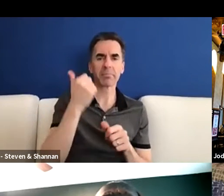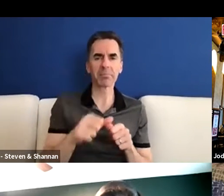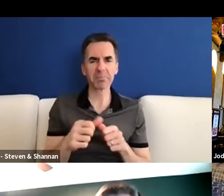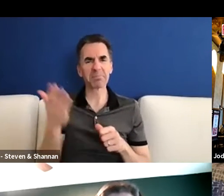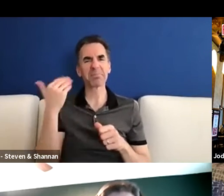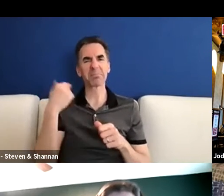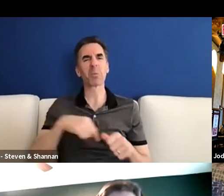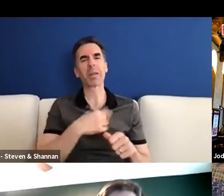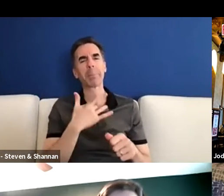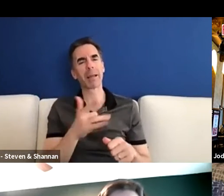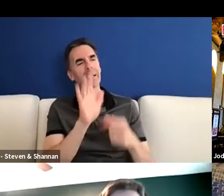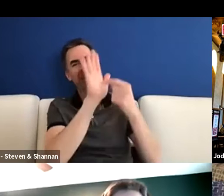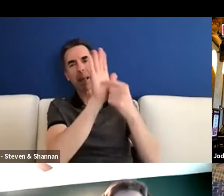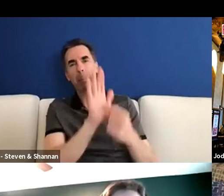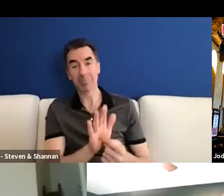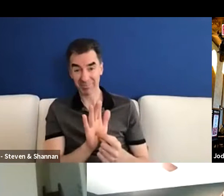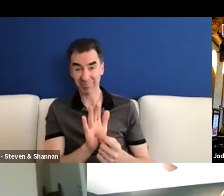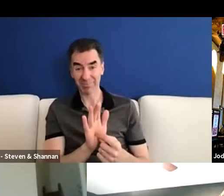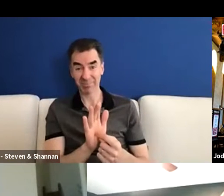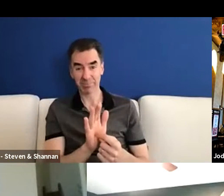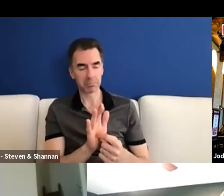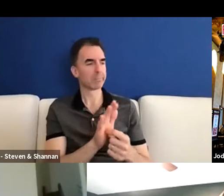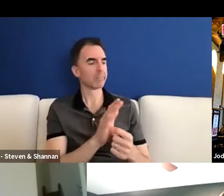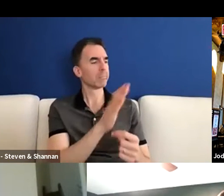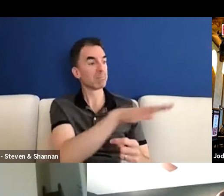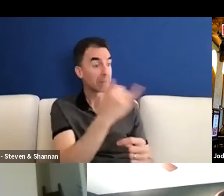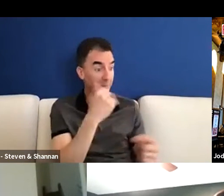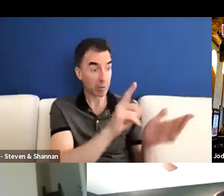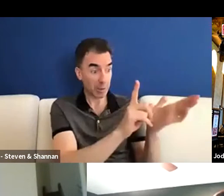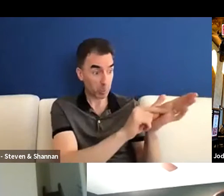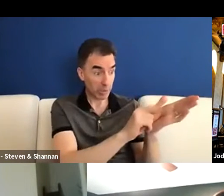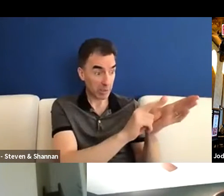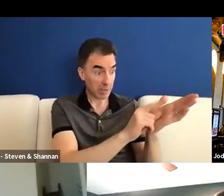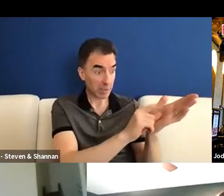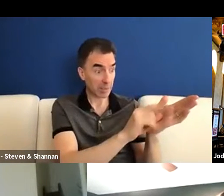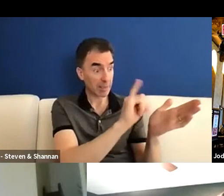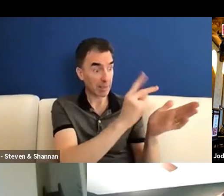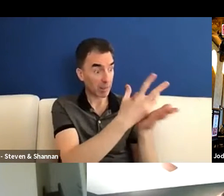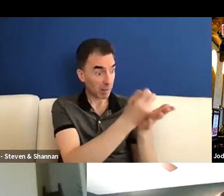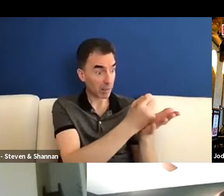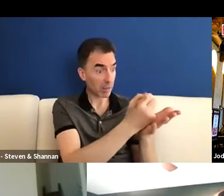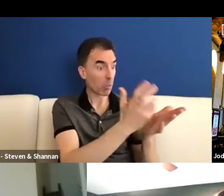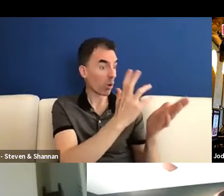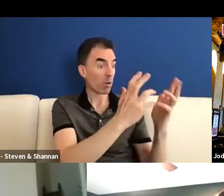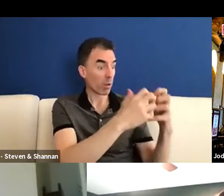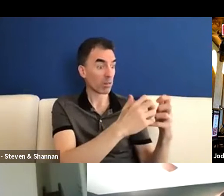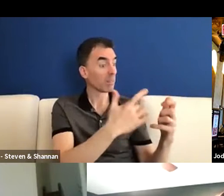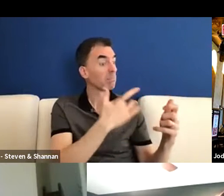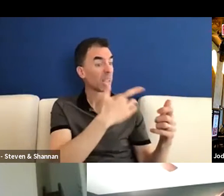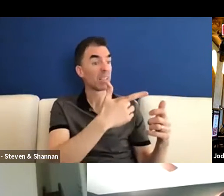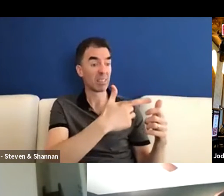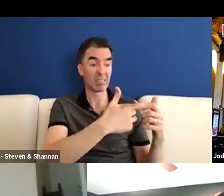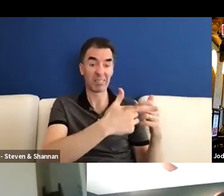our students that, you know, if your printer is gonna break or run out of ink, it's gonna be at 11 o'clock at night, the night before